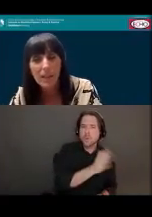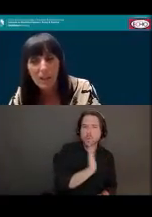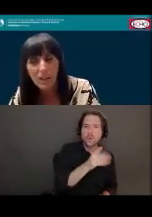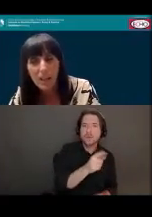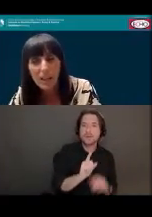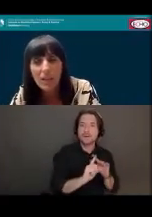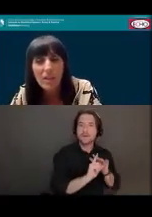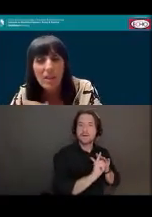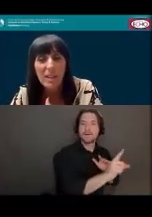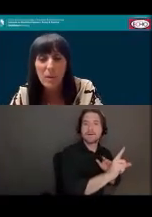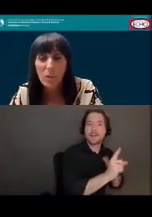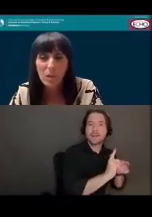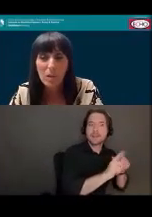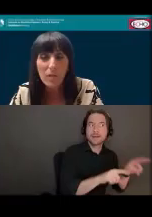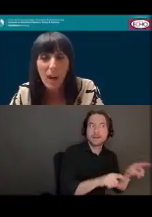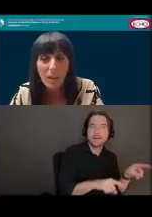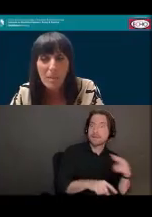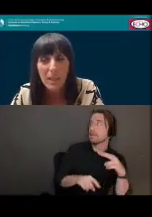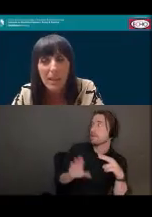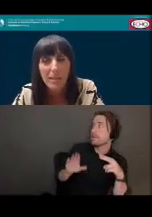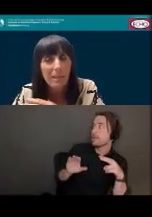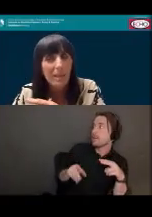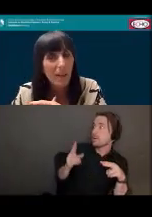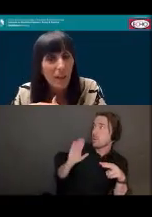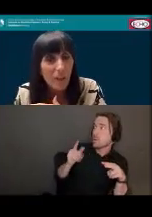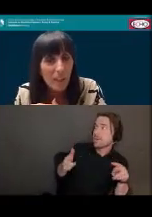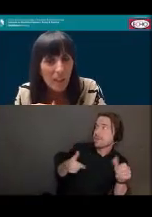he look at you to say, Will you follow me? Are you going to